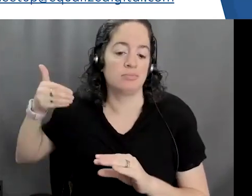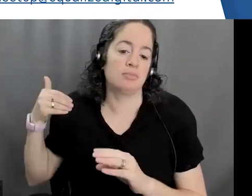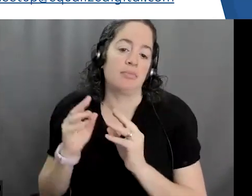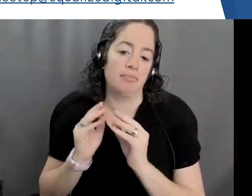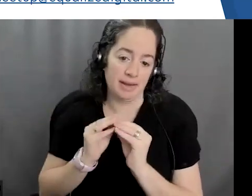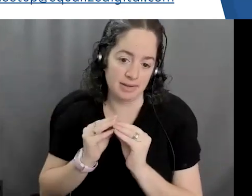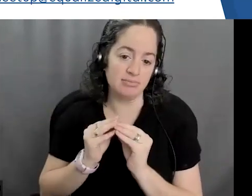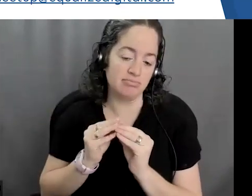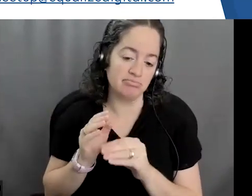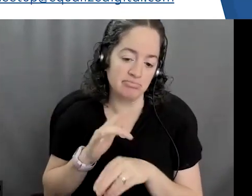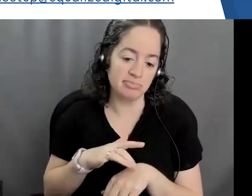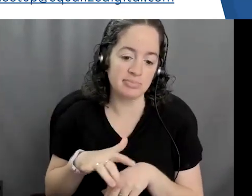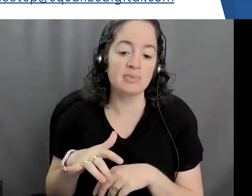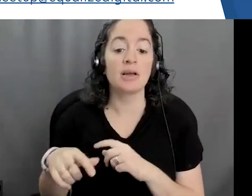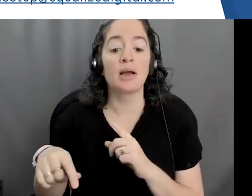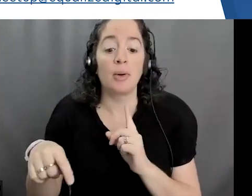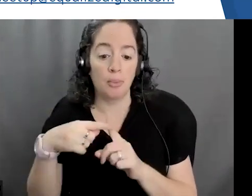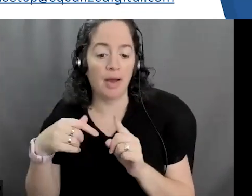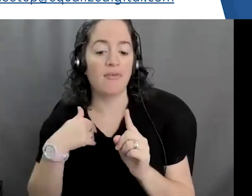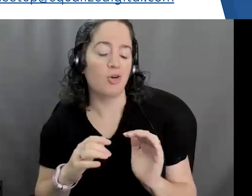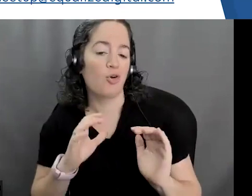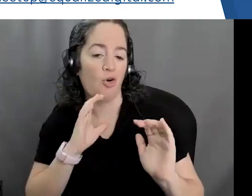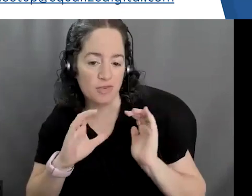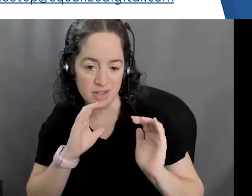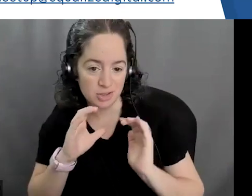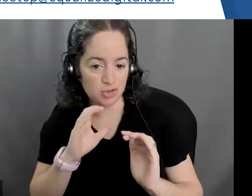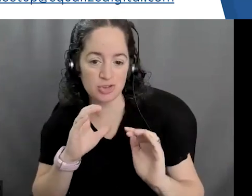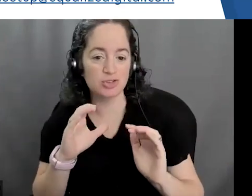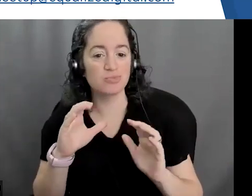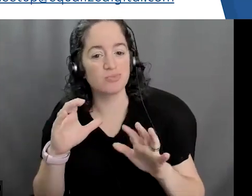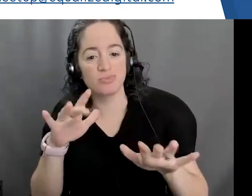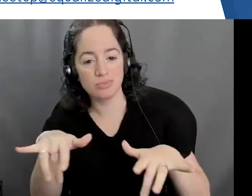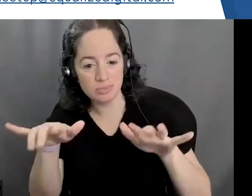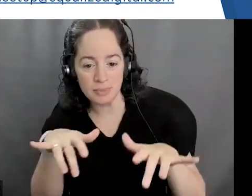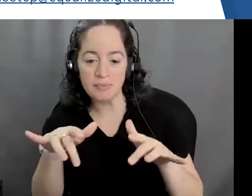as well as our conversation episodes on accessibility and craft beverages on our podcast,